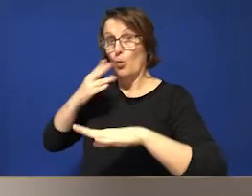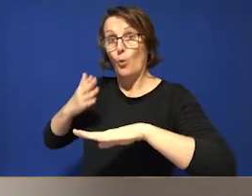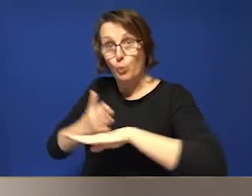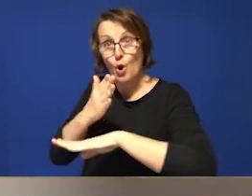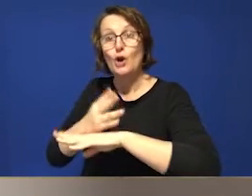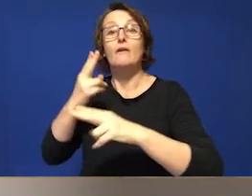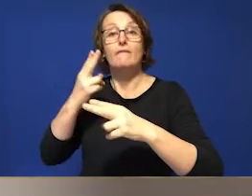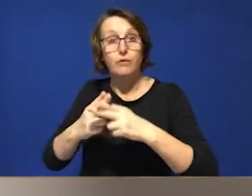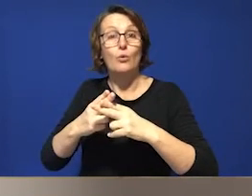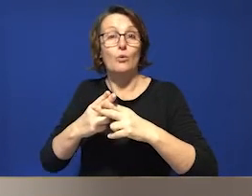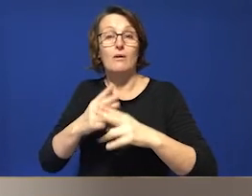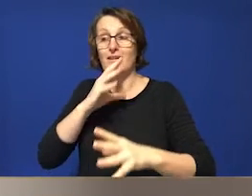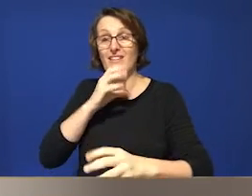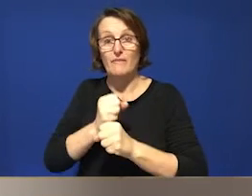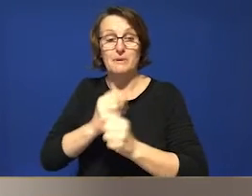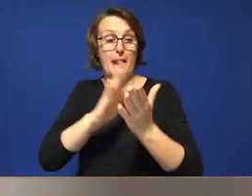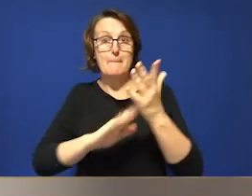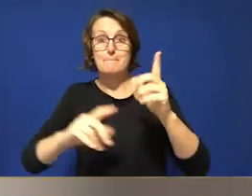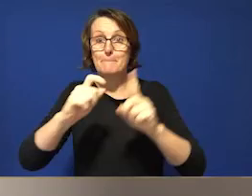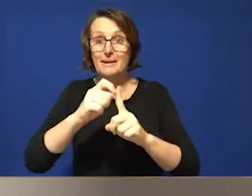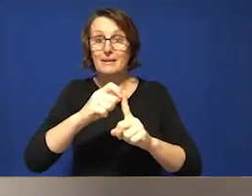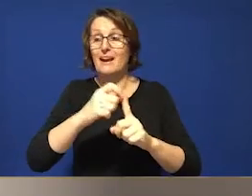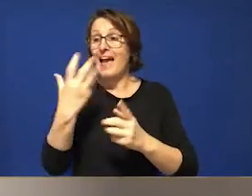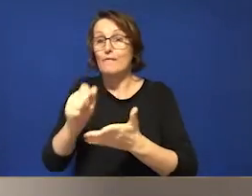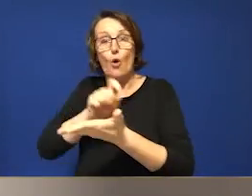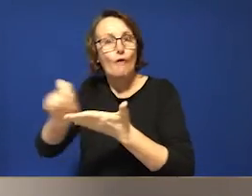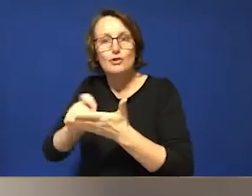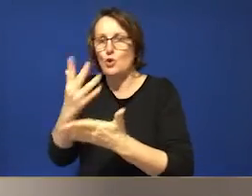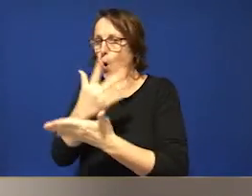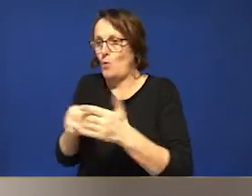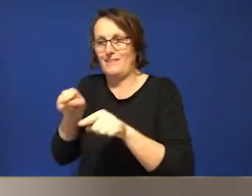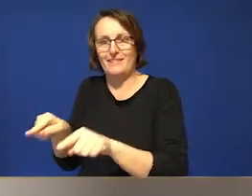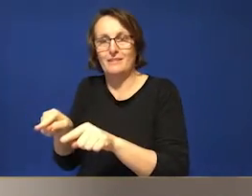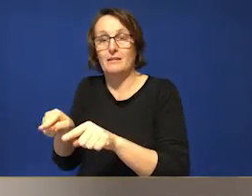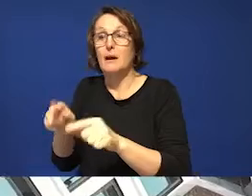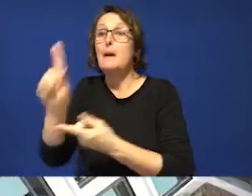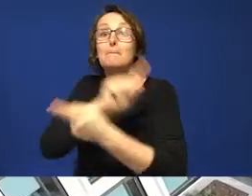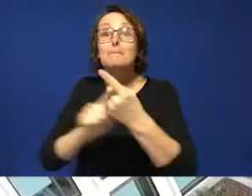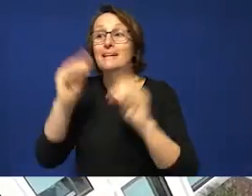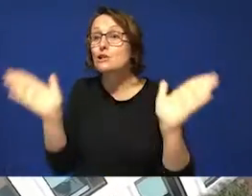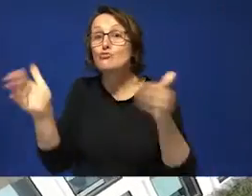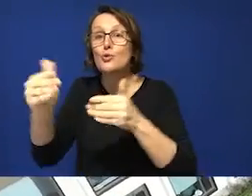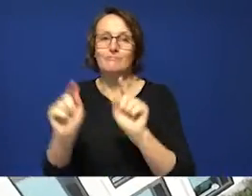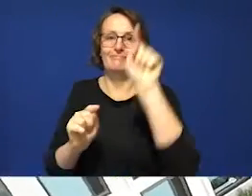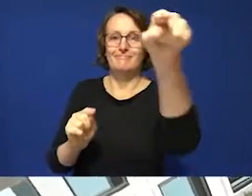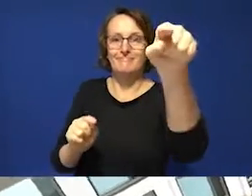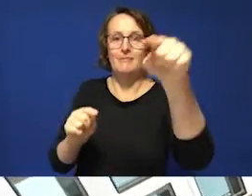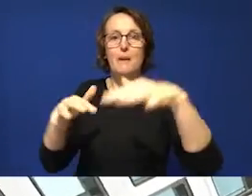It only contains parliamentary offices. It doesn't contain meeting rooms or any of those other things that all happens in all parliament house. So there are three links.